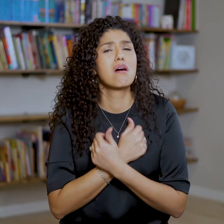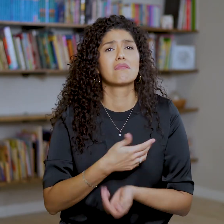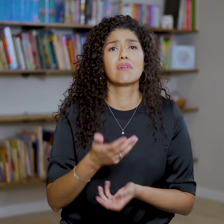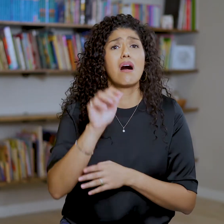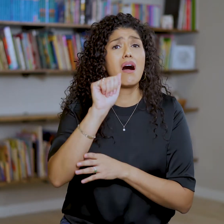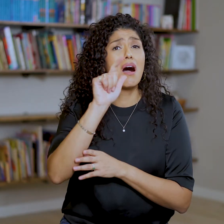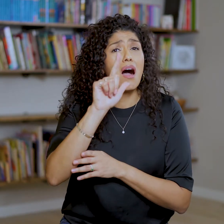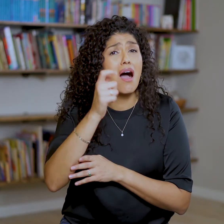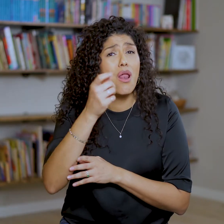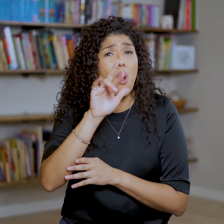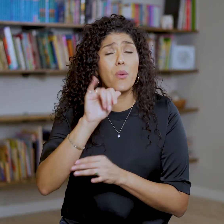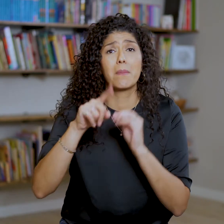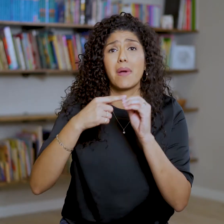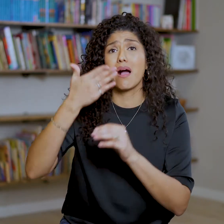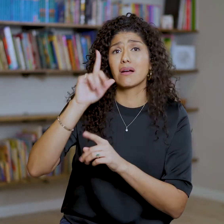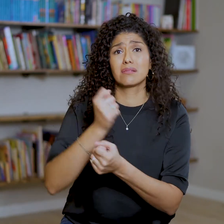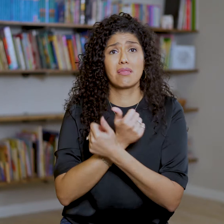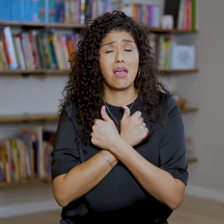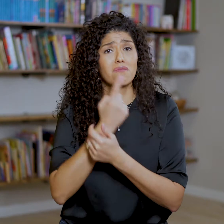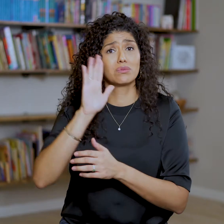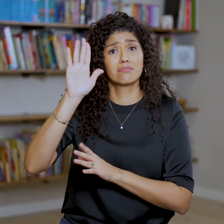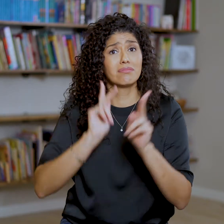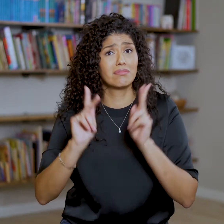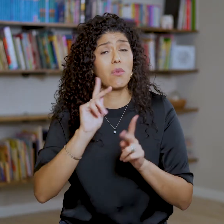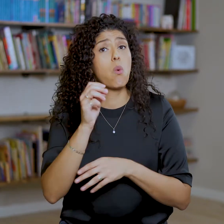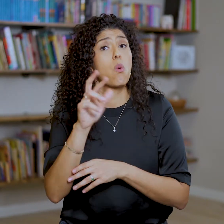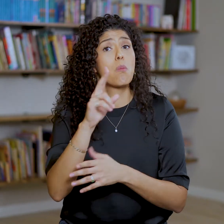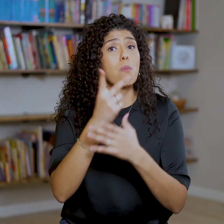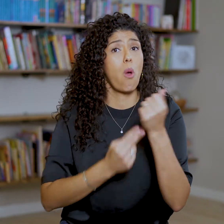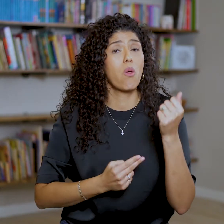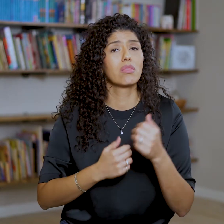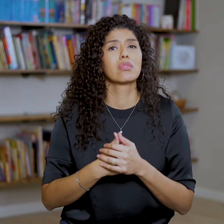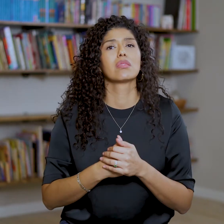an allegory about God’s love for His people, or both.